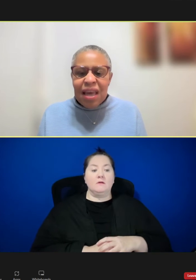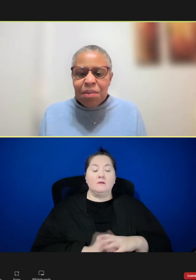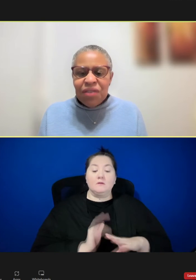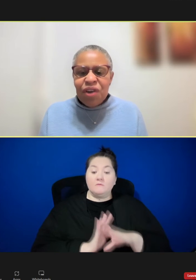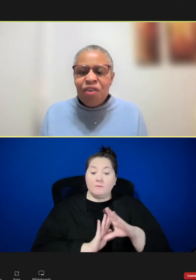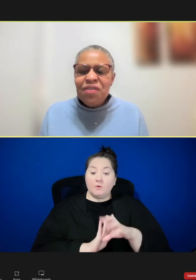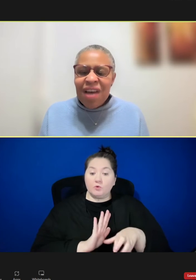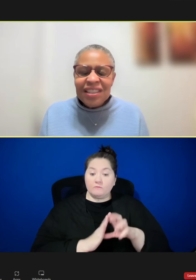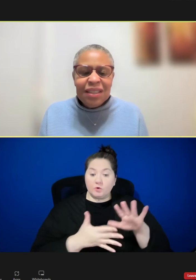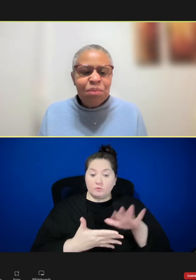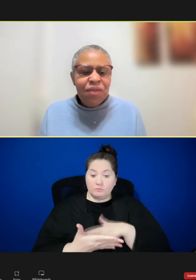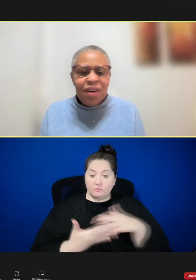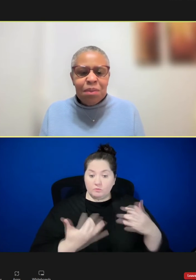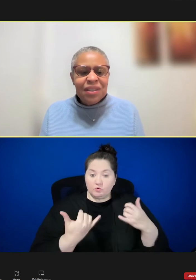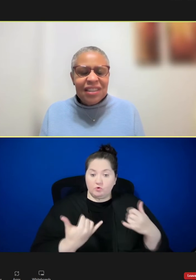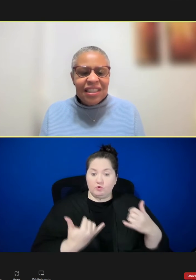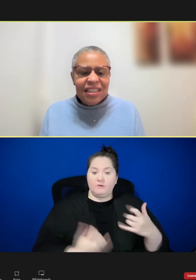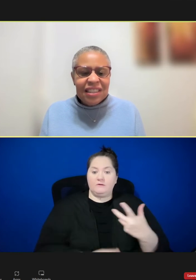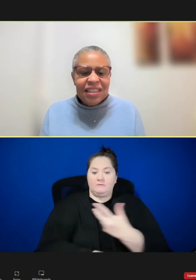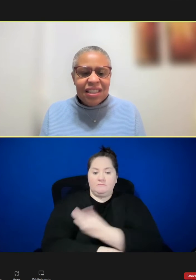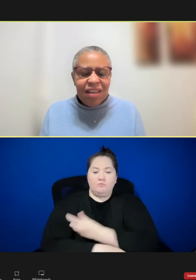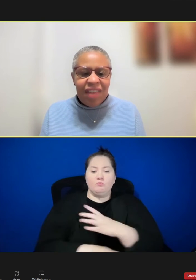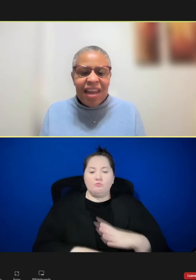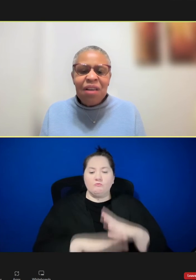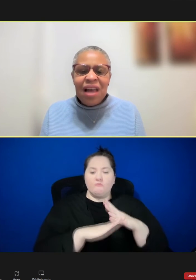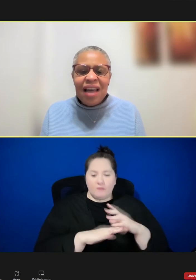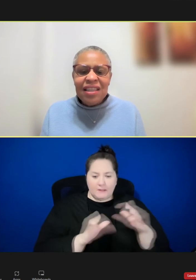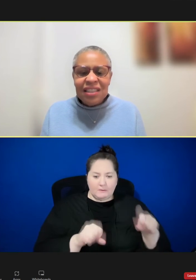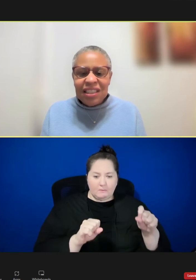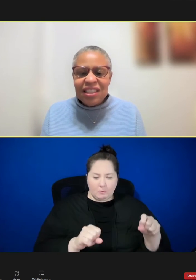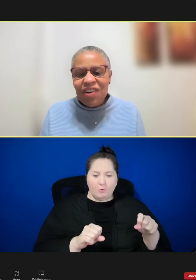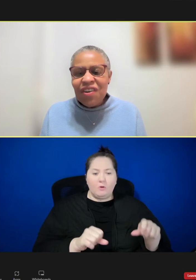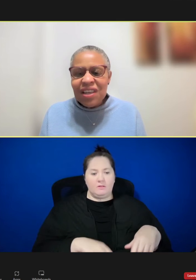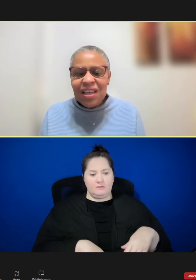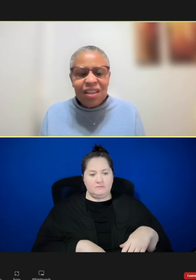table of current vaccine-preventable diseases that outline disease severity,